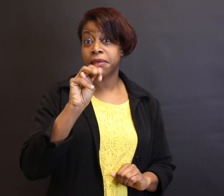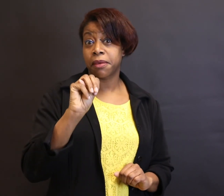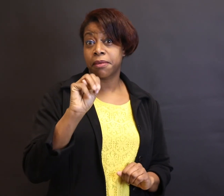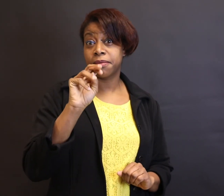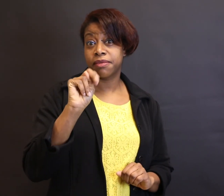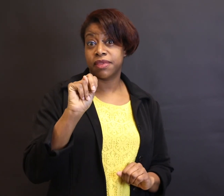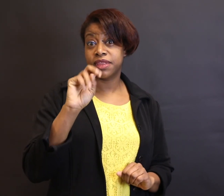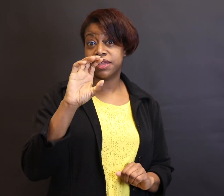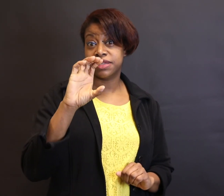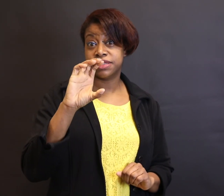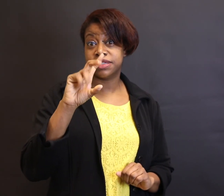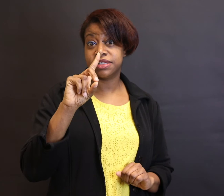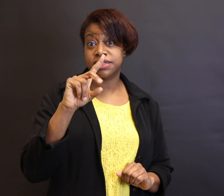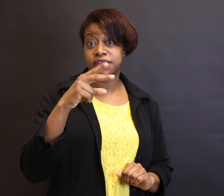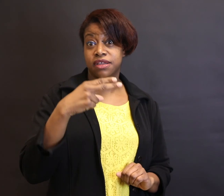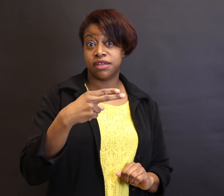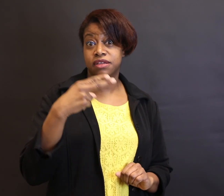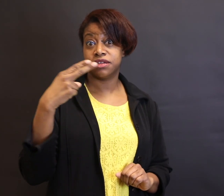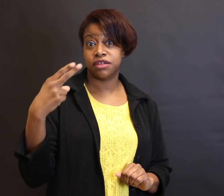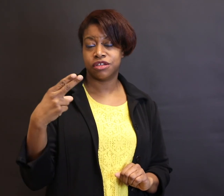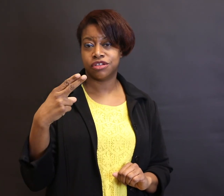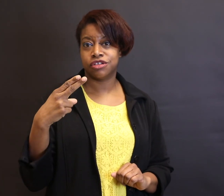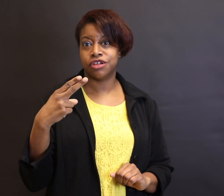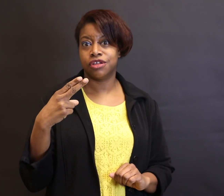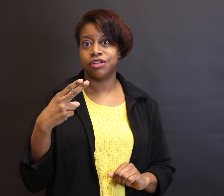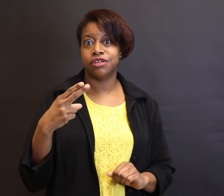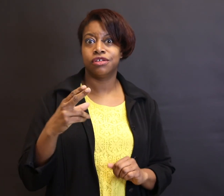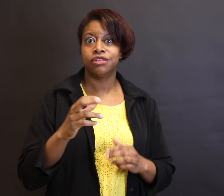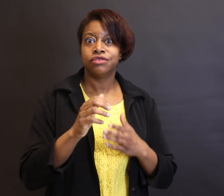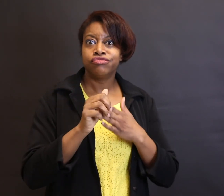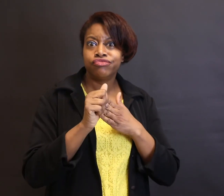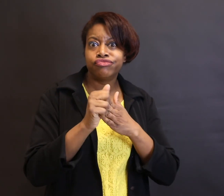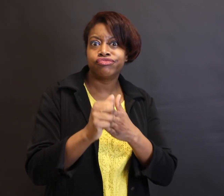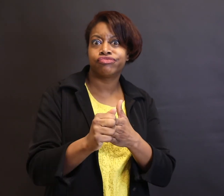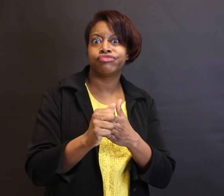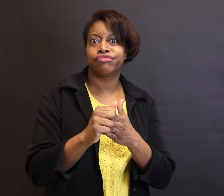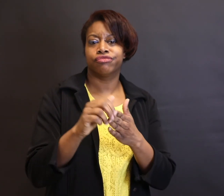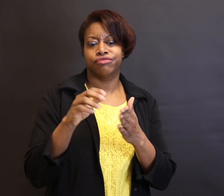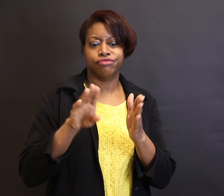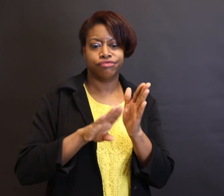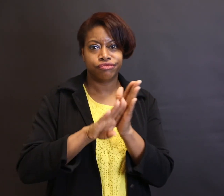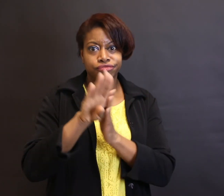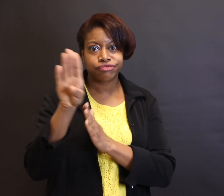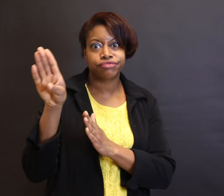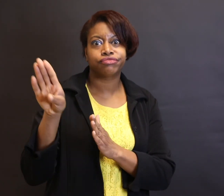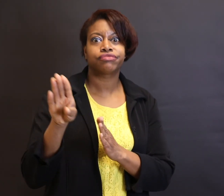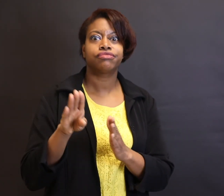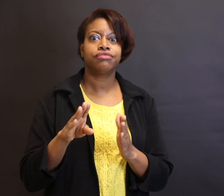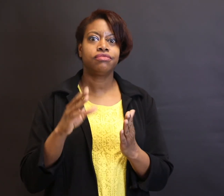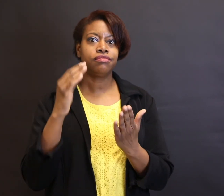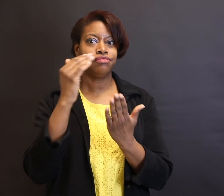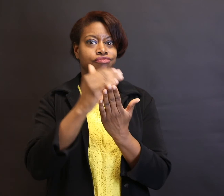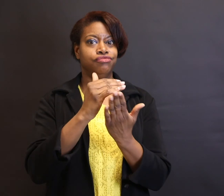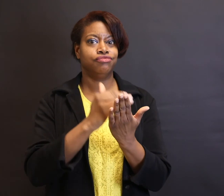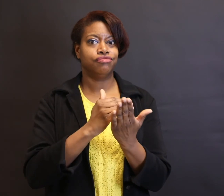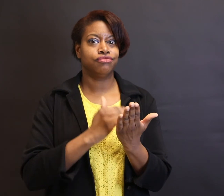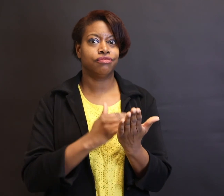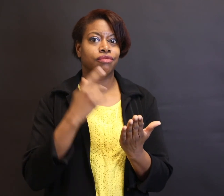MNCDHH led efforts to develop a guide for